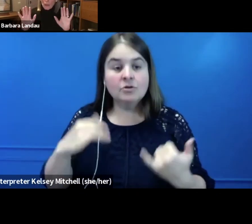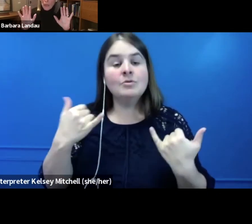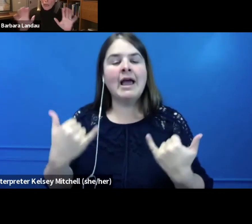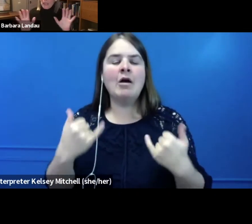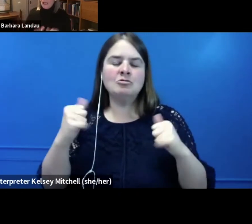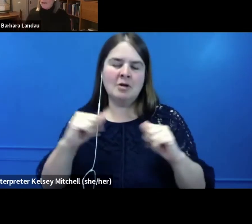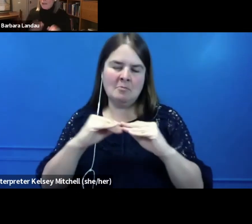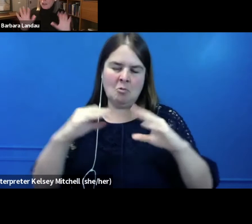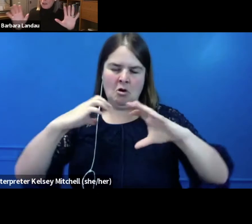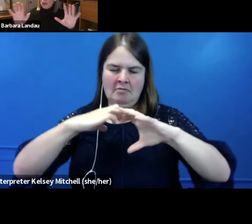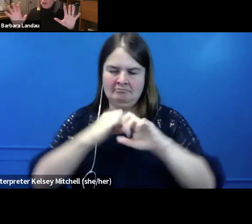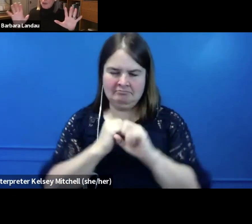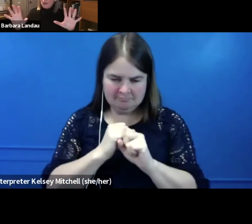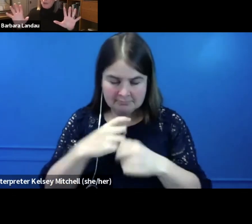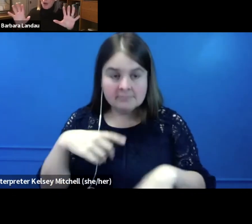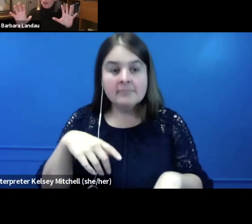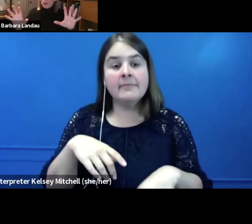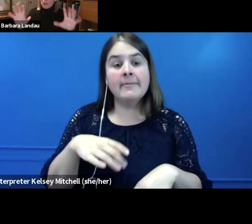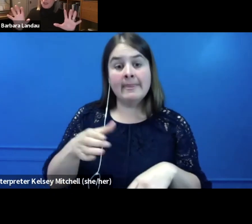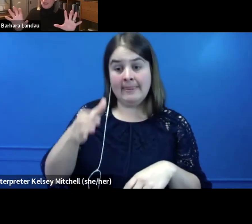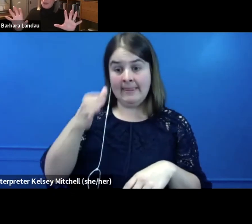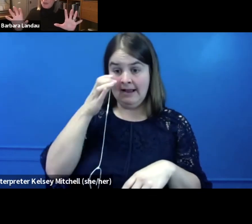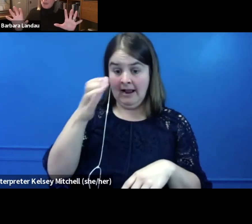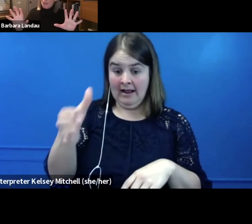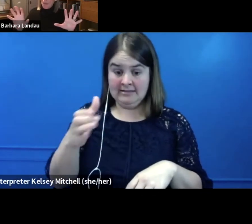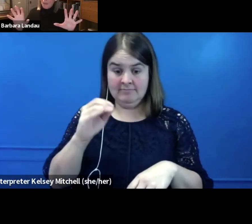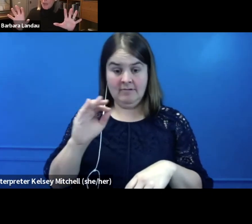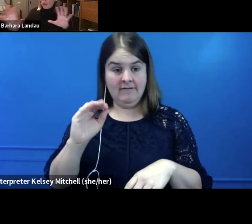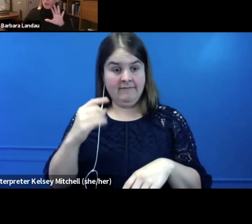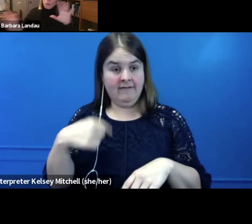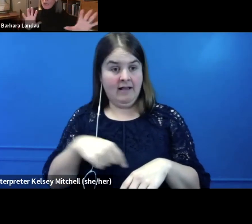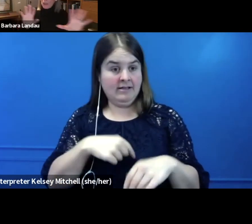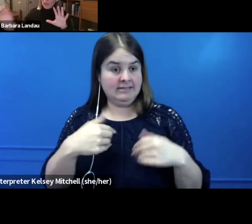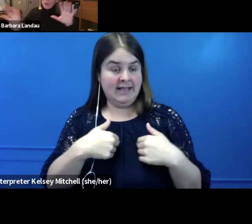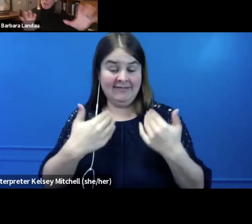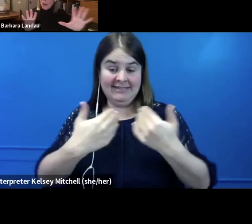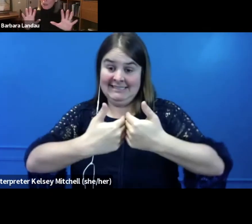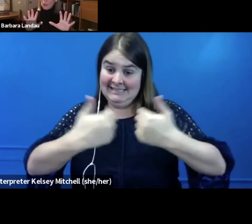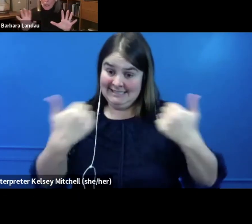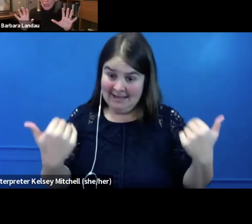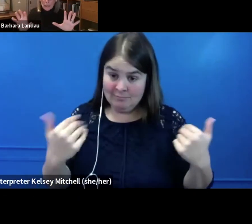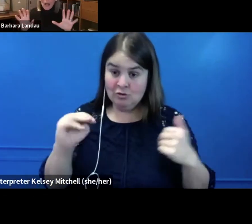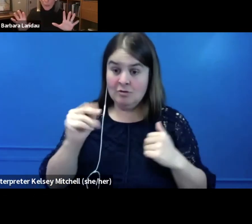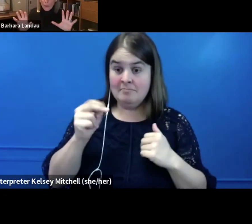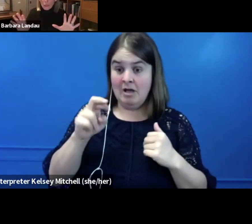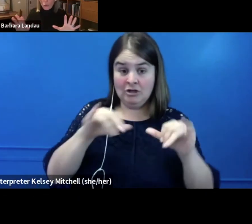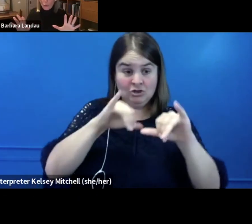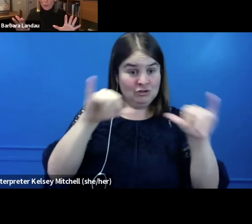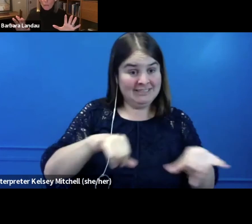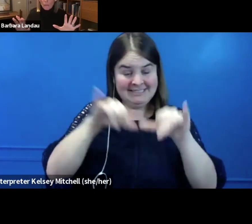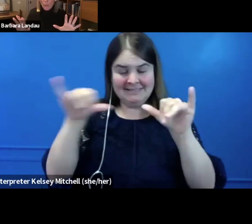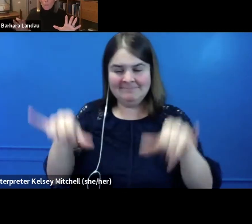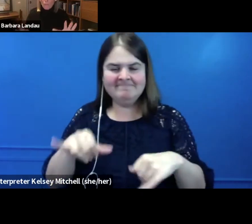the idea of having two different modular systems that are differentially impaired